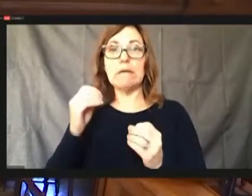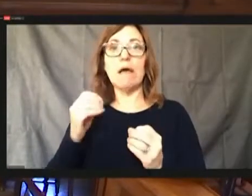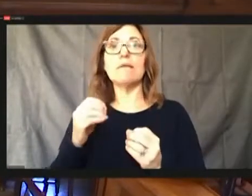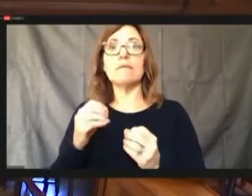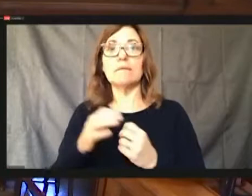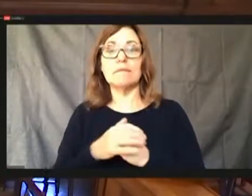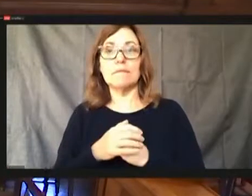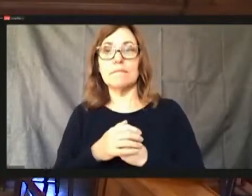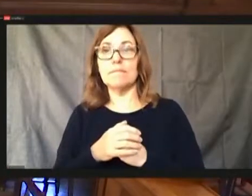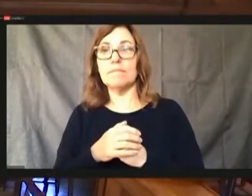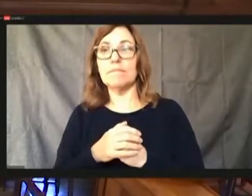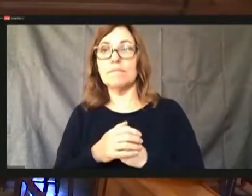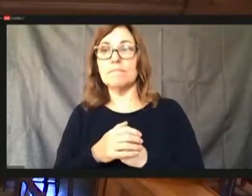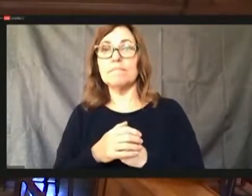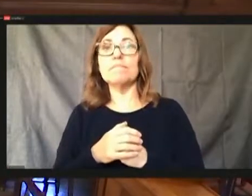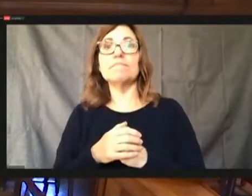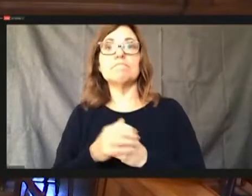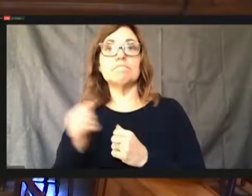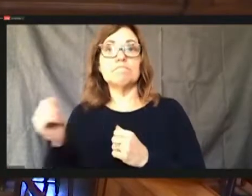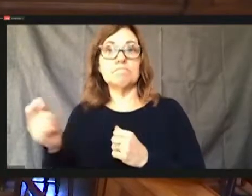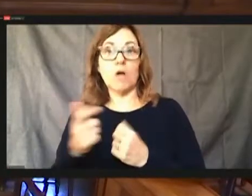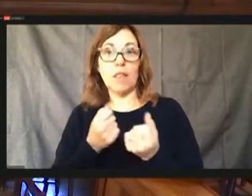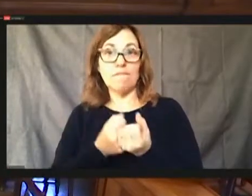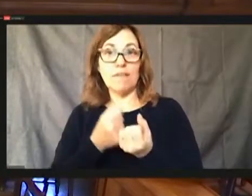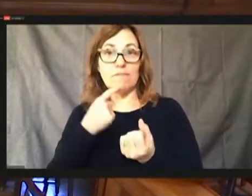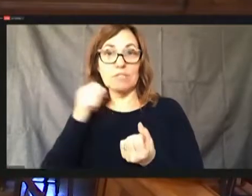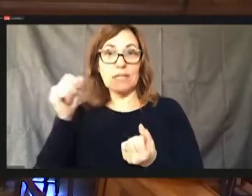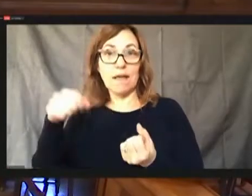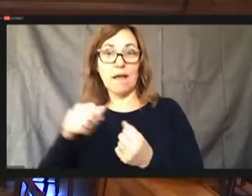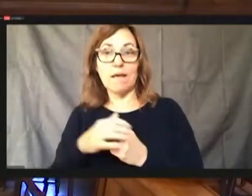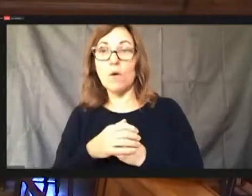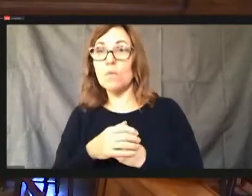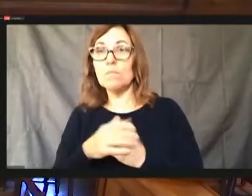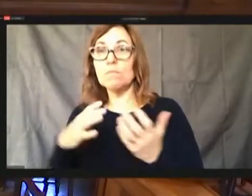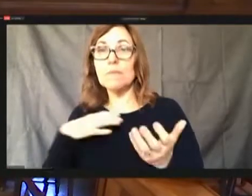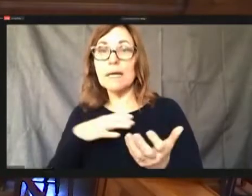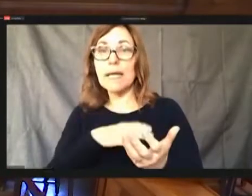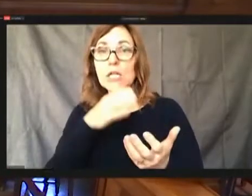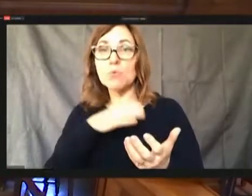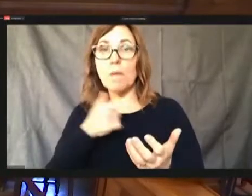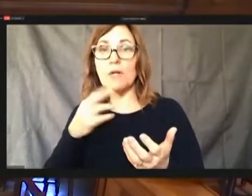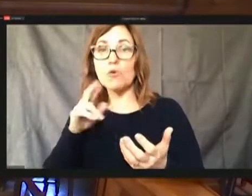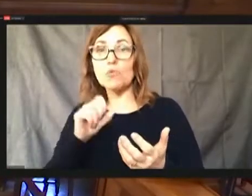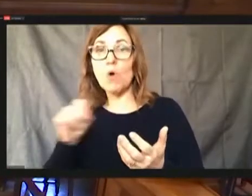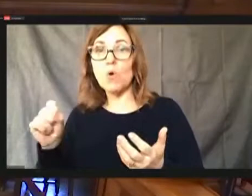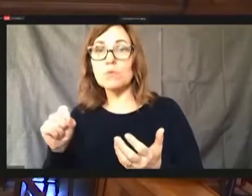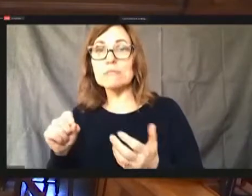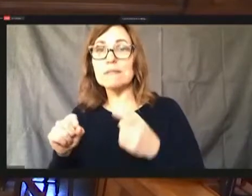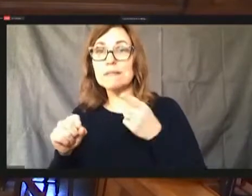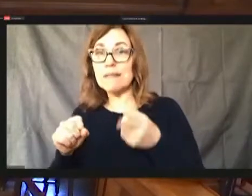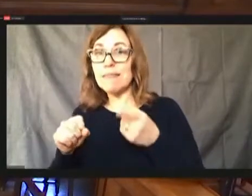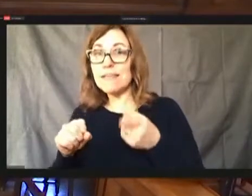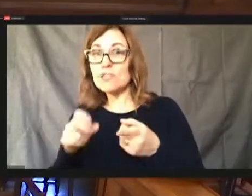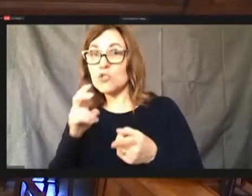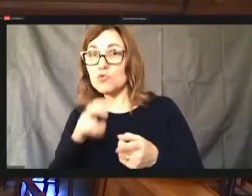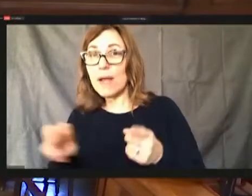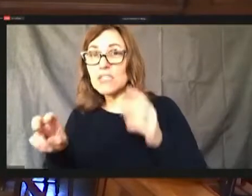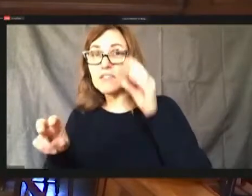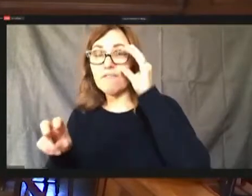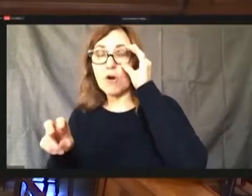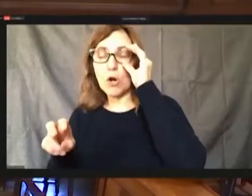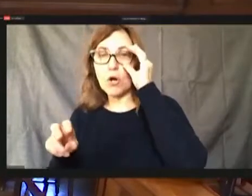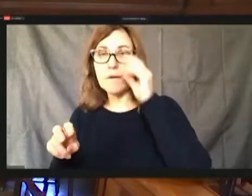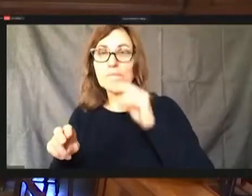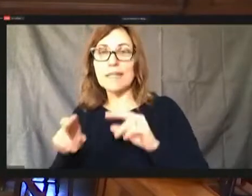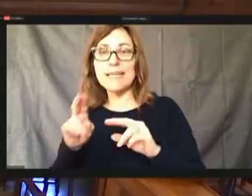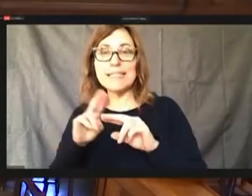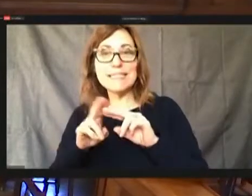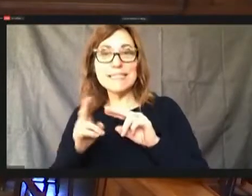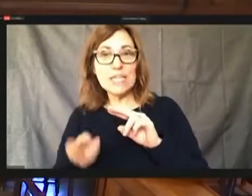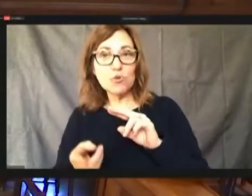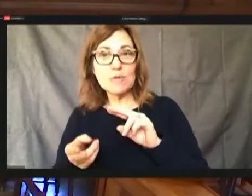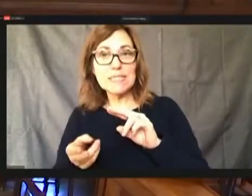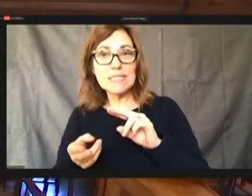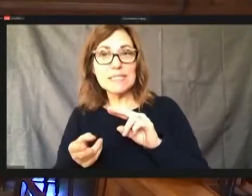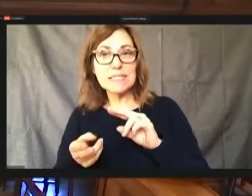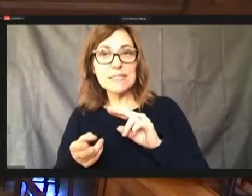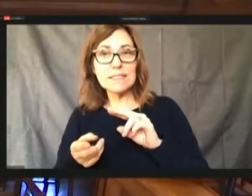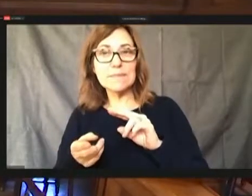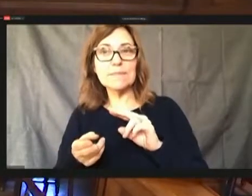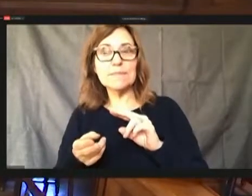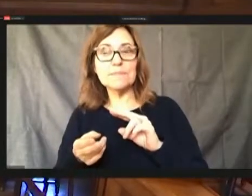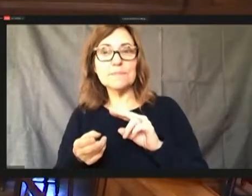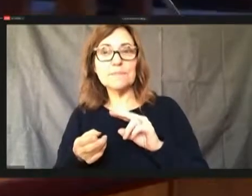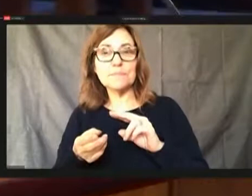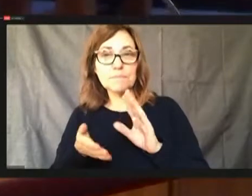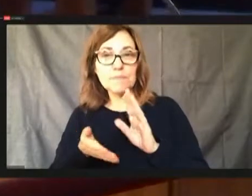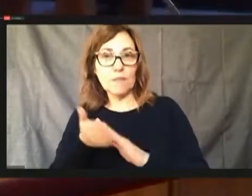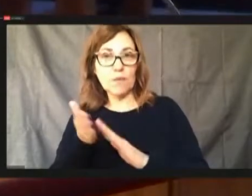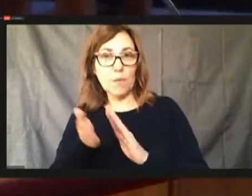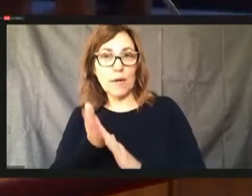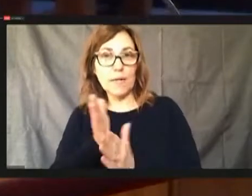Those in favor of this transfer decreases the operating budget